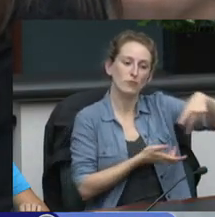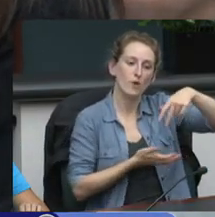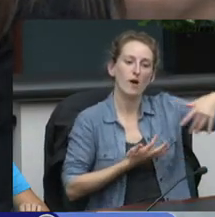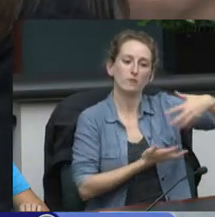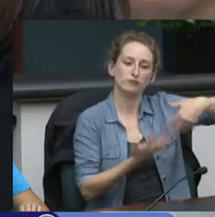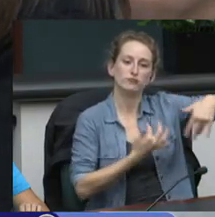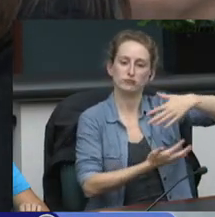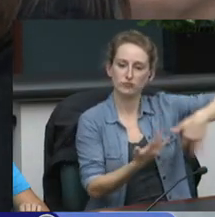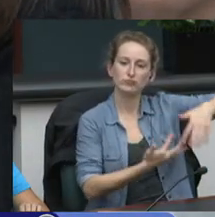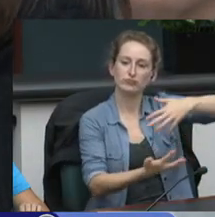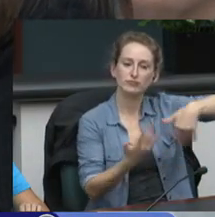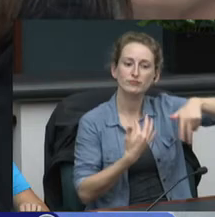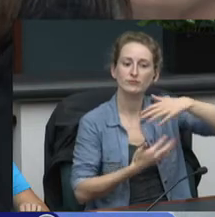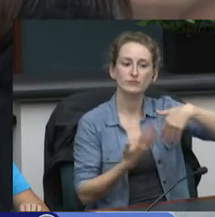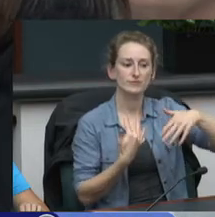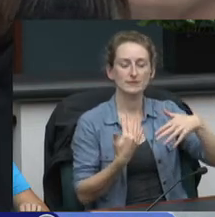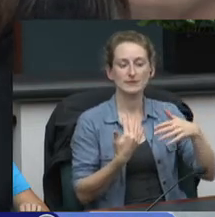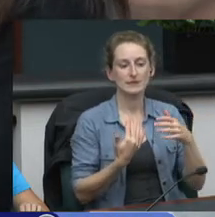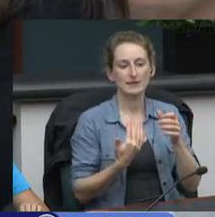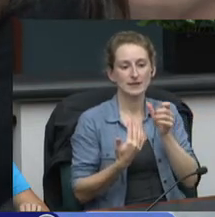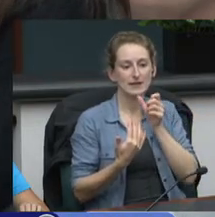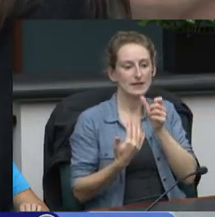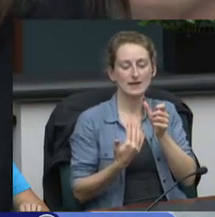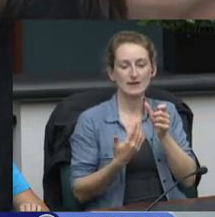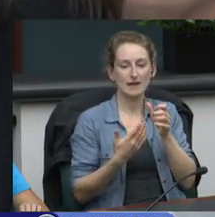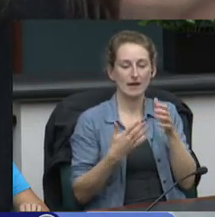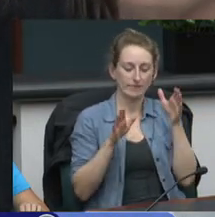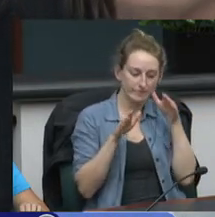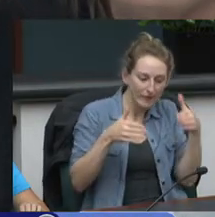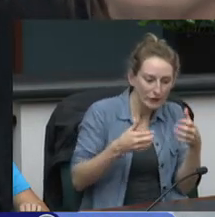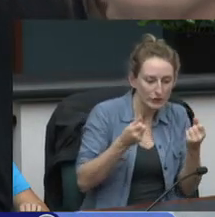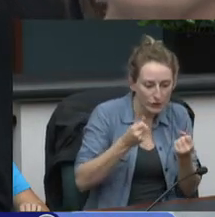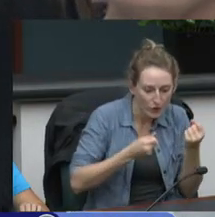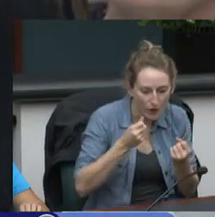one-size-fits-all Auto centric requirement so I think that's pretty